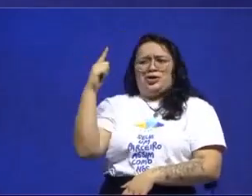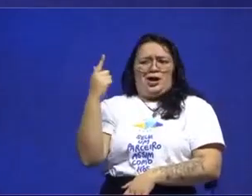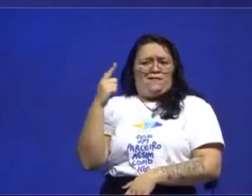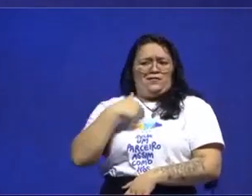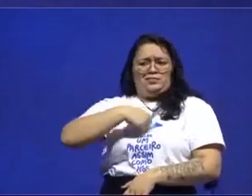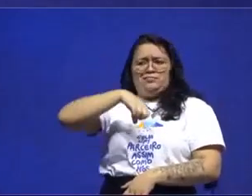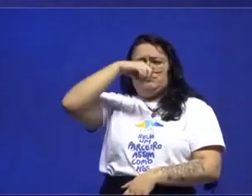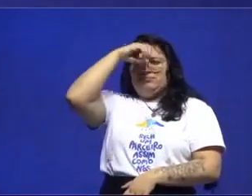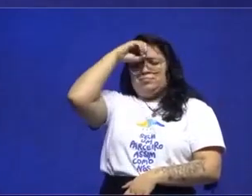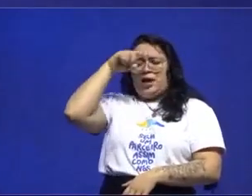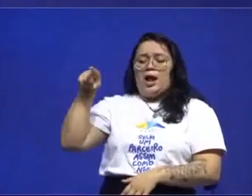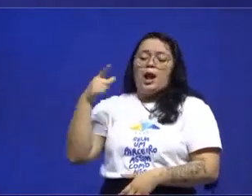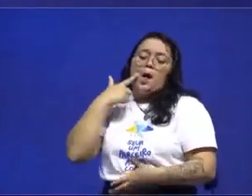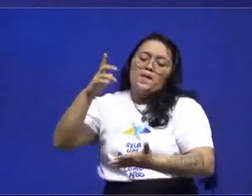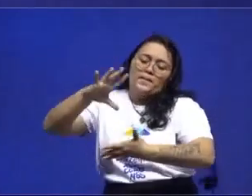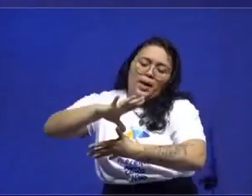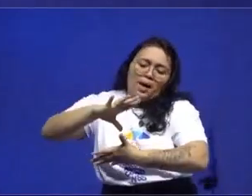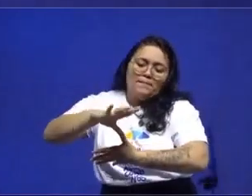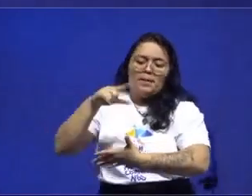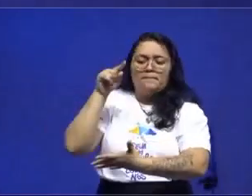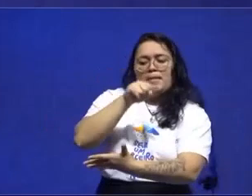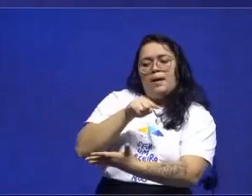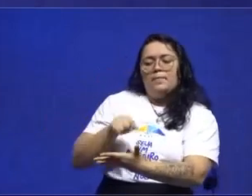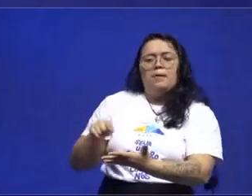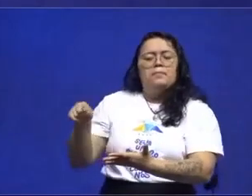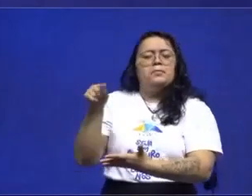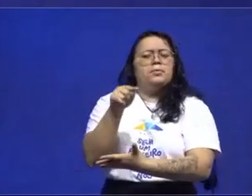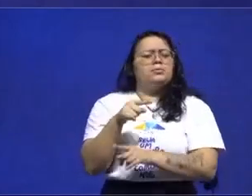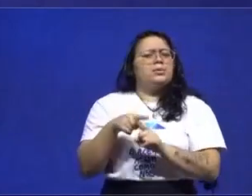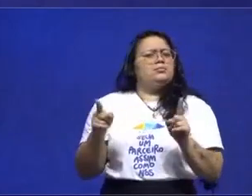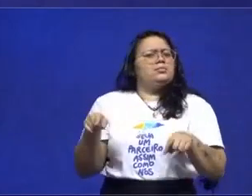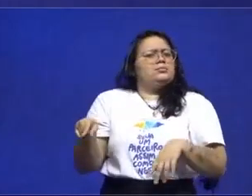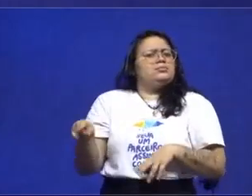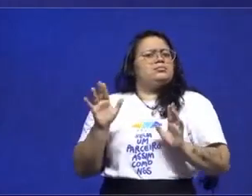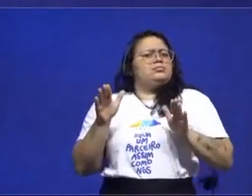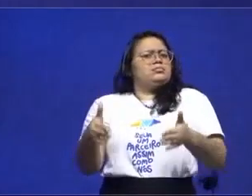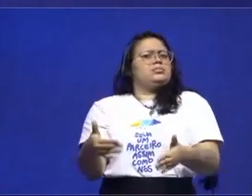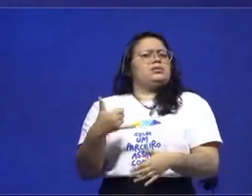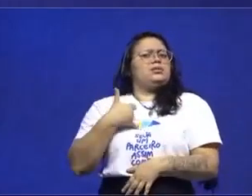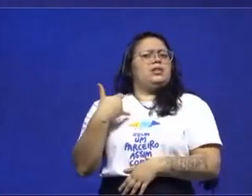the maps so, very specific interests for that age group and that sometimes